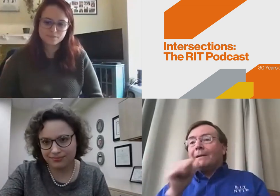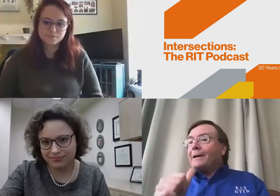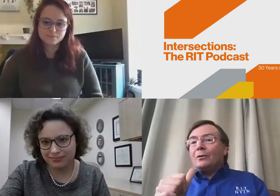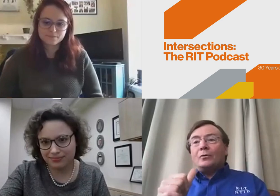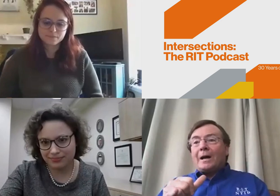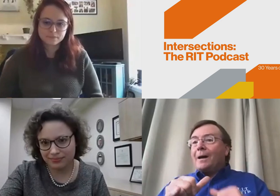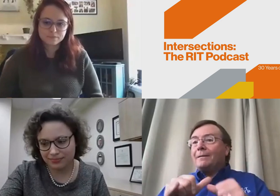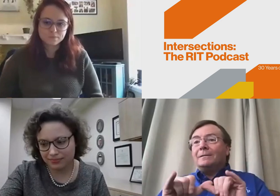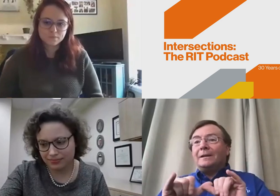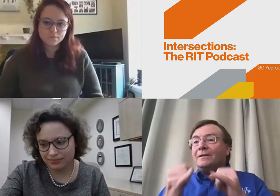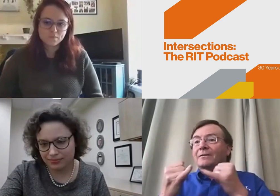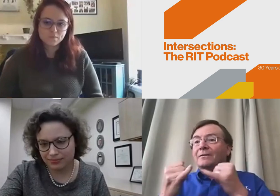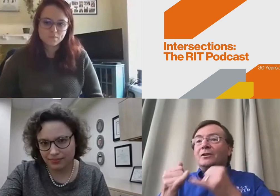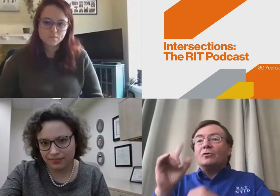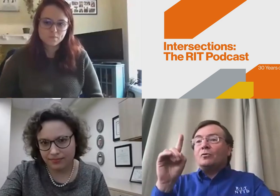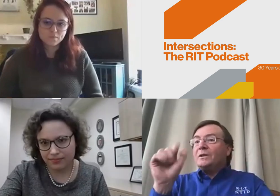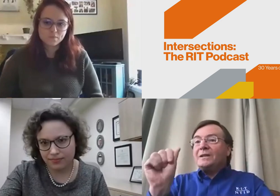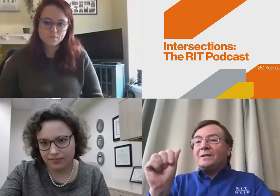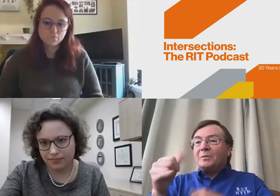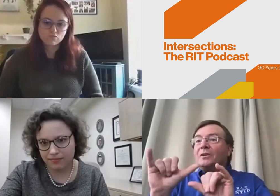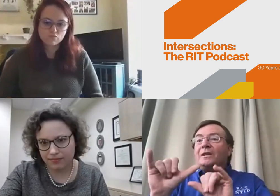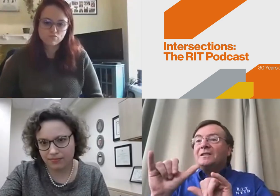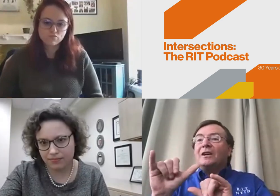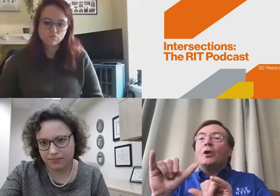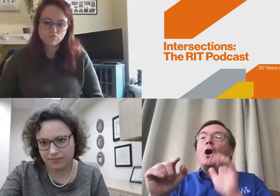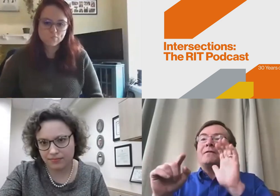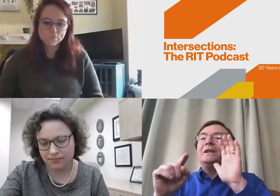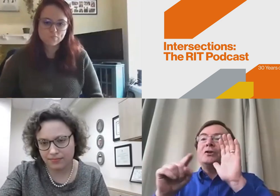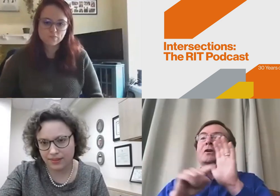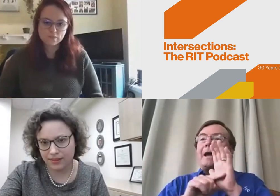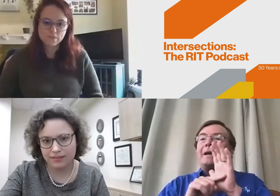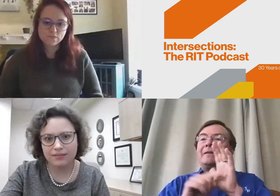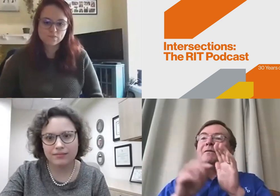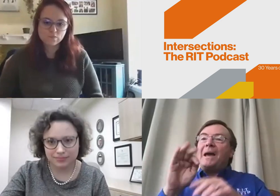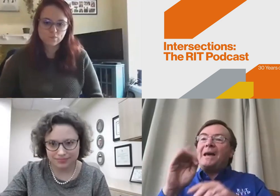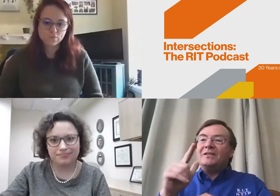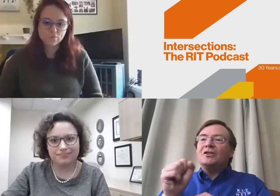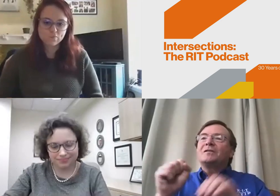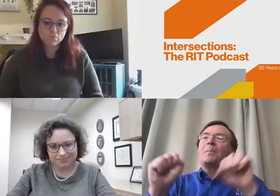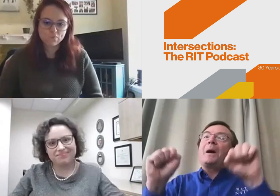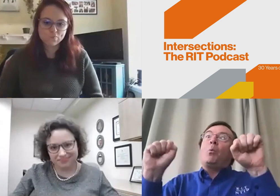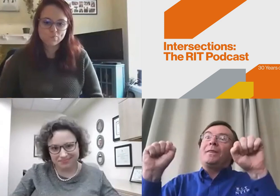it or not, individuals with disabilities still often hear negative messages about what they're